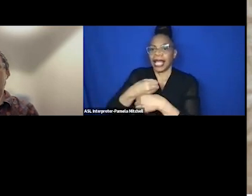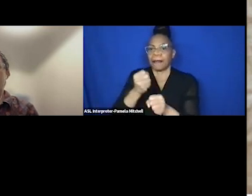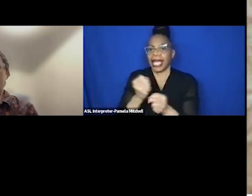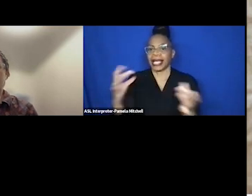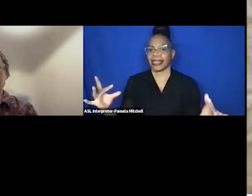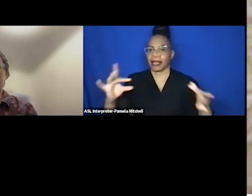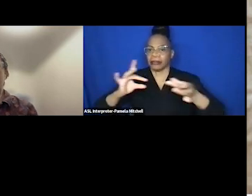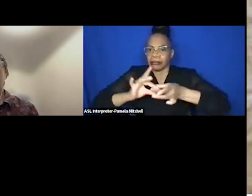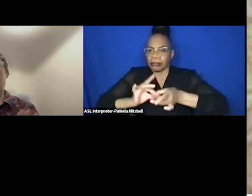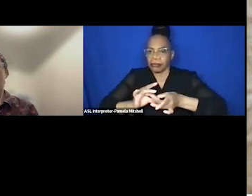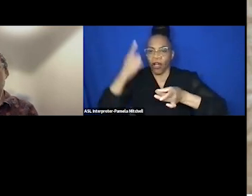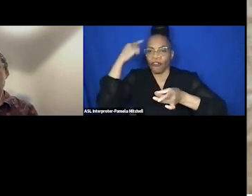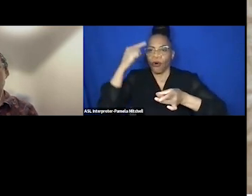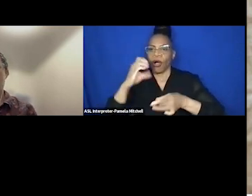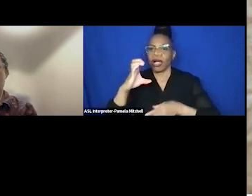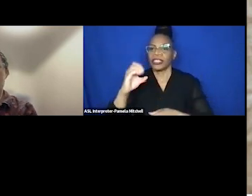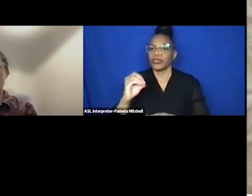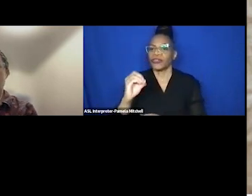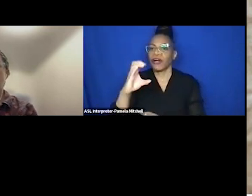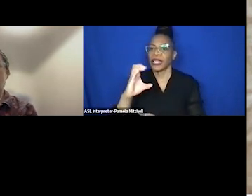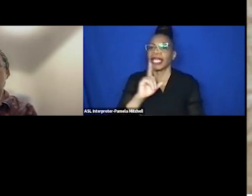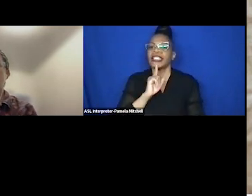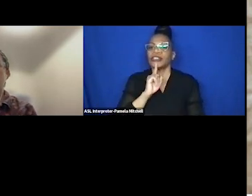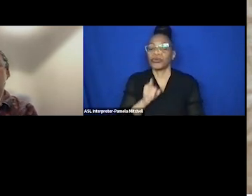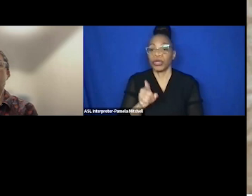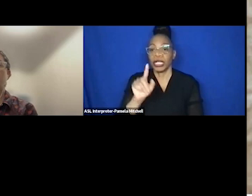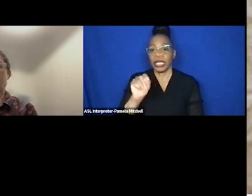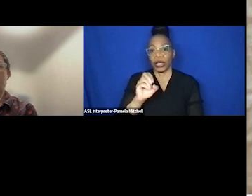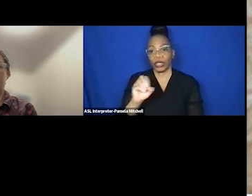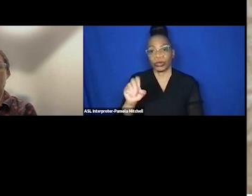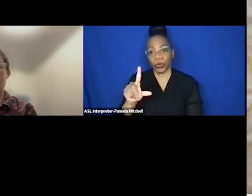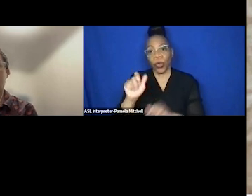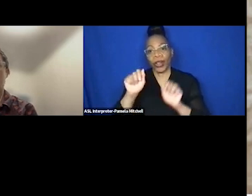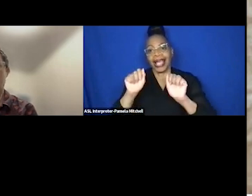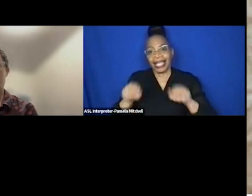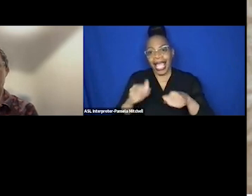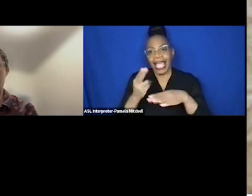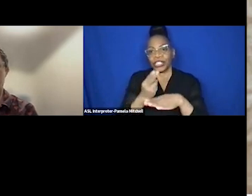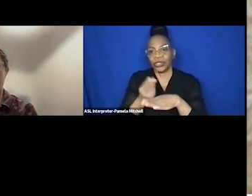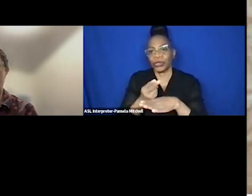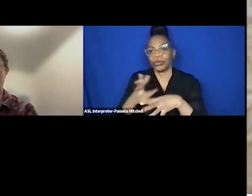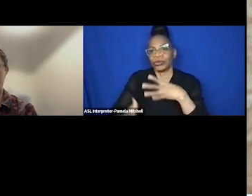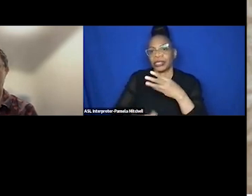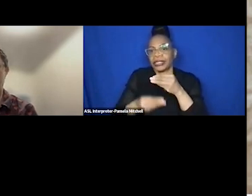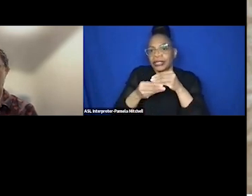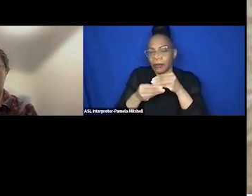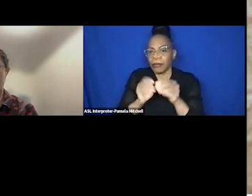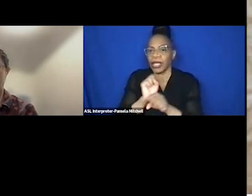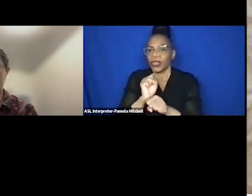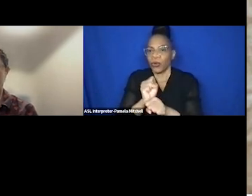for continuums of care that this really is a tool that they can use to supplement the work that they are already doing.